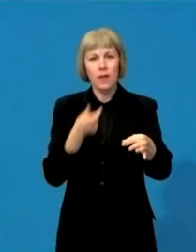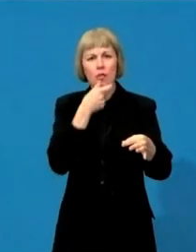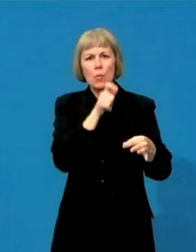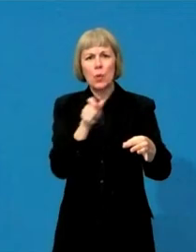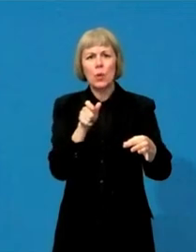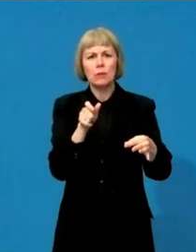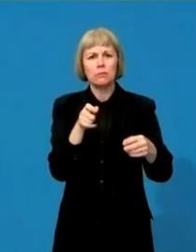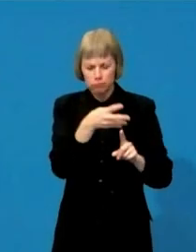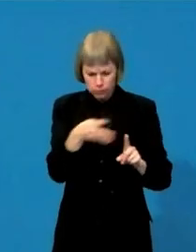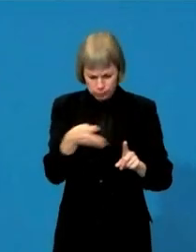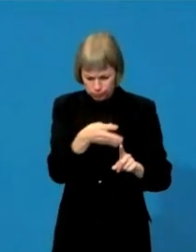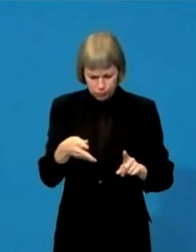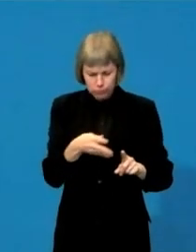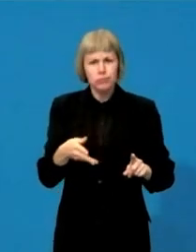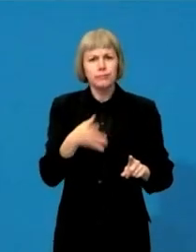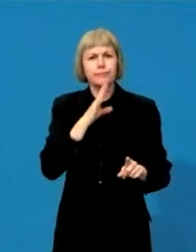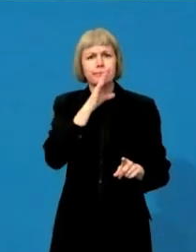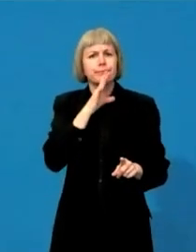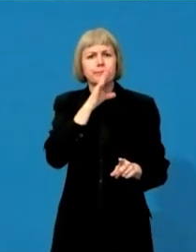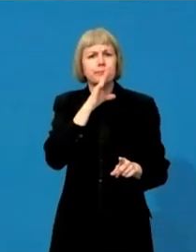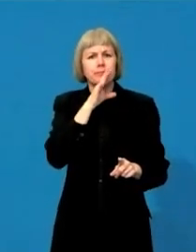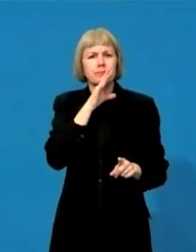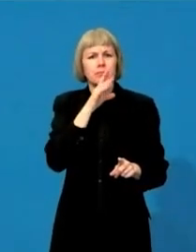understand what is being - what they're talking about.